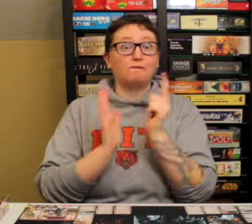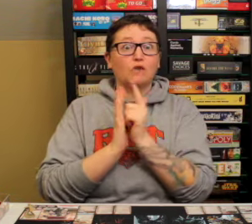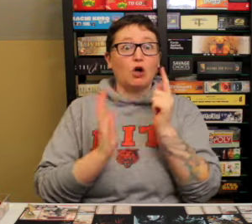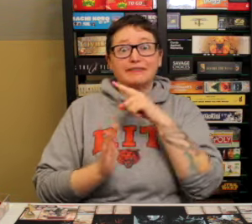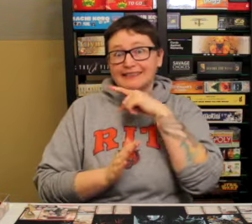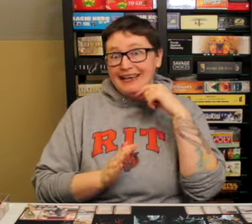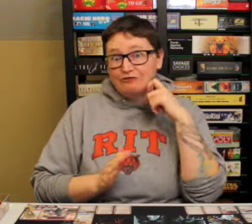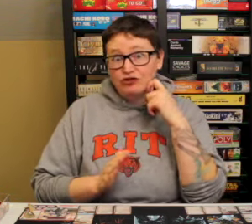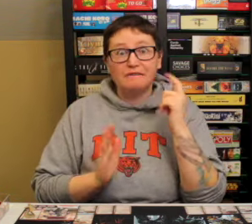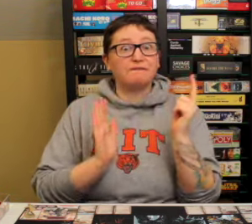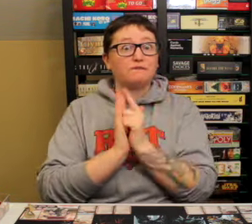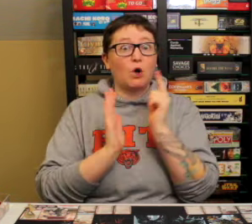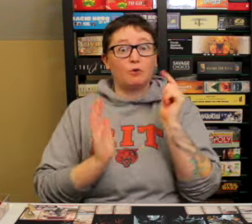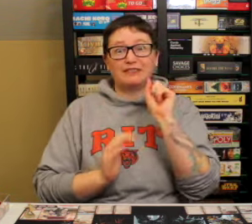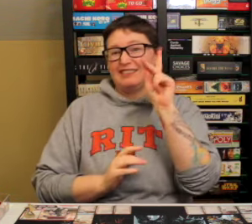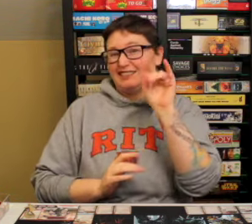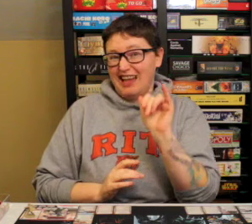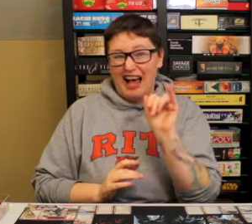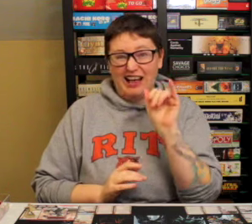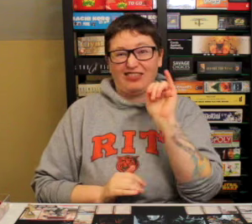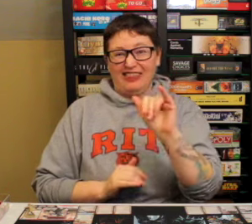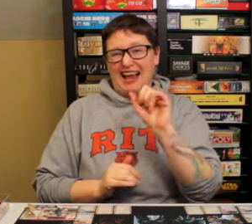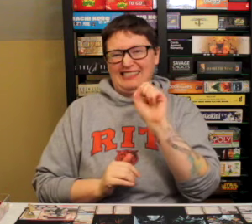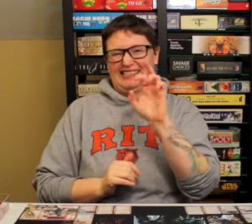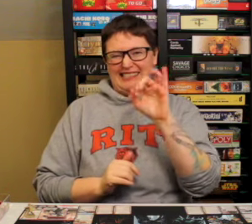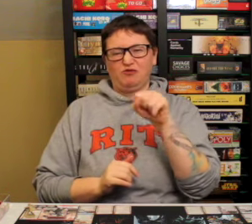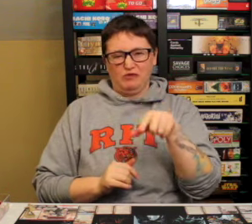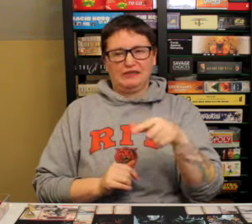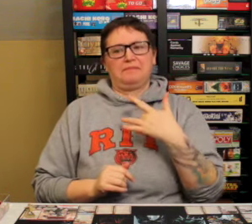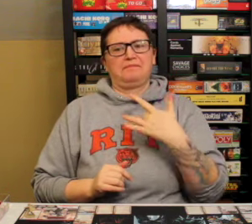Like Forbidden Island, Forbidden desert, Forbidden Sky.